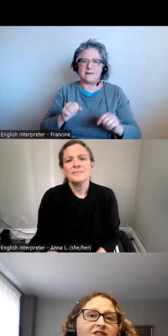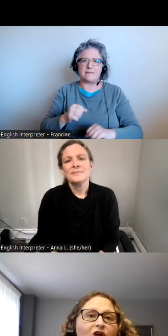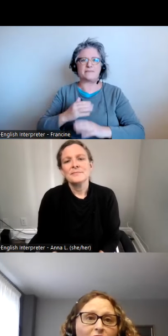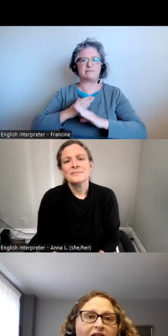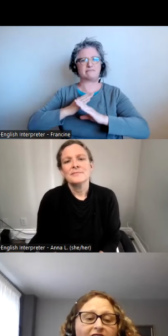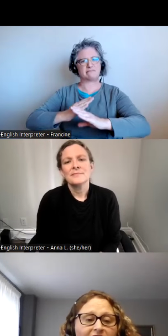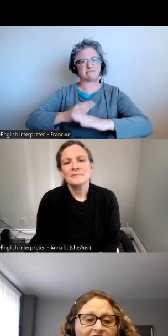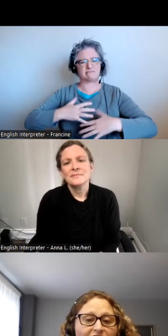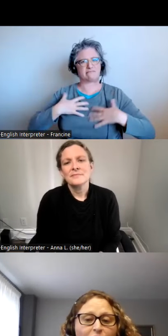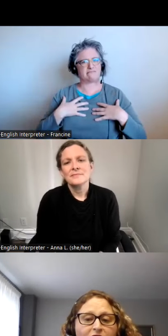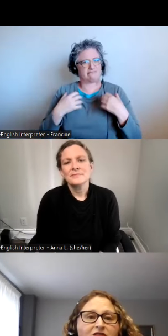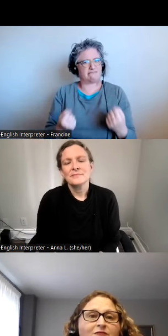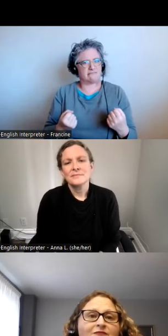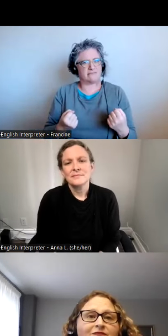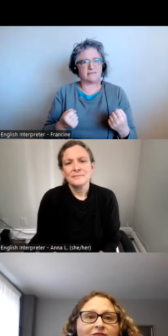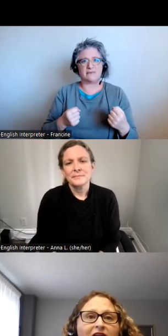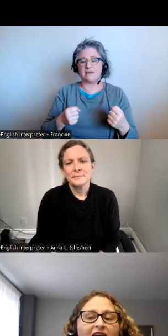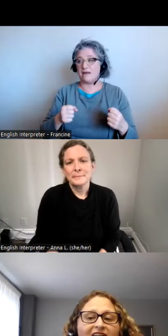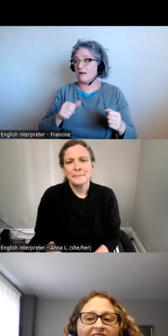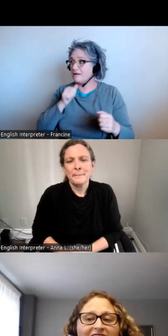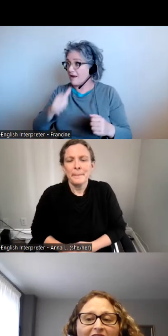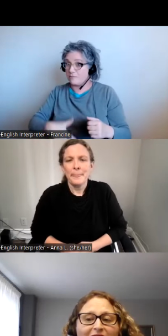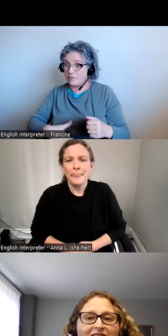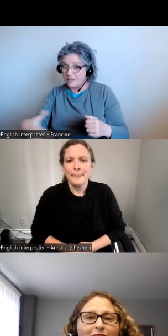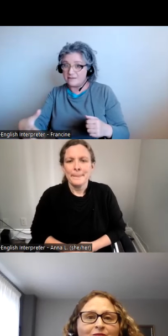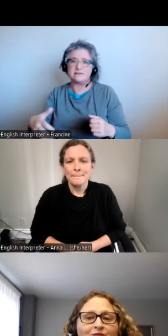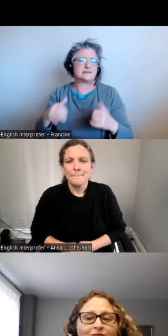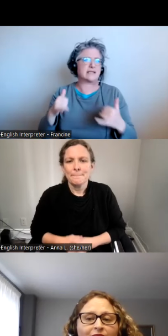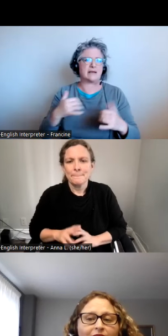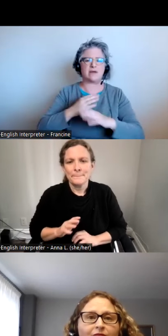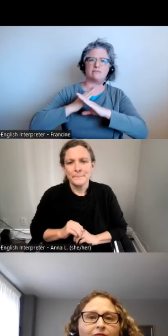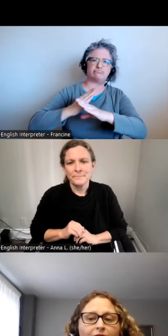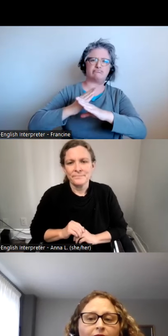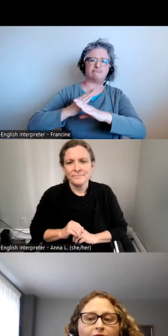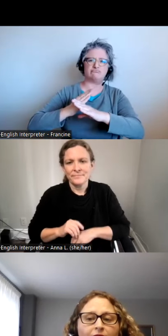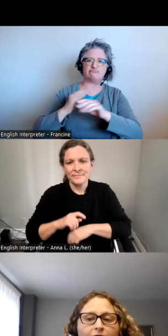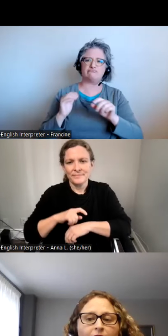nonpregnant individuals. Pregnant individuals show